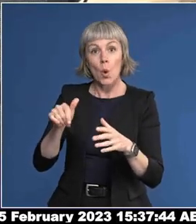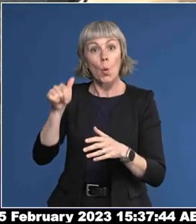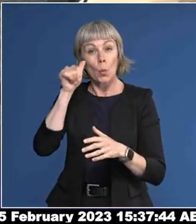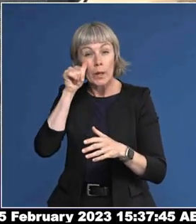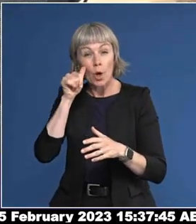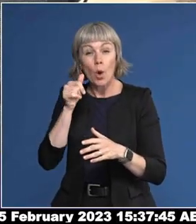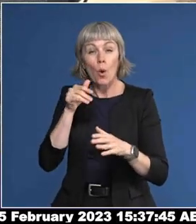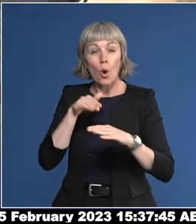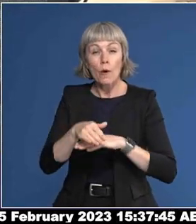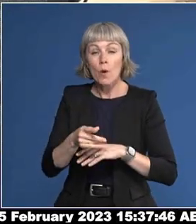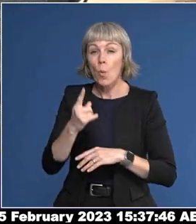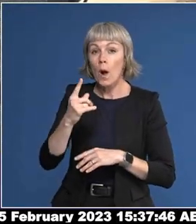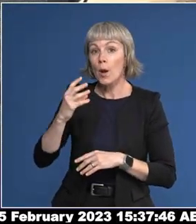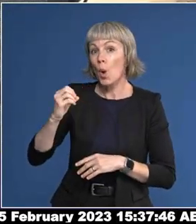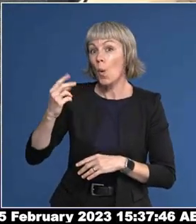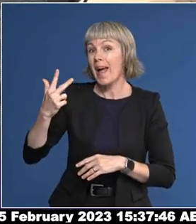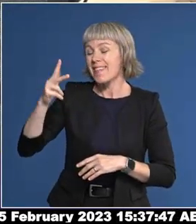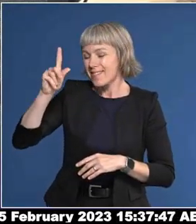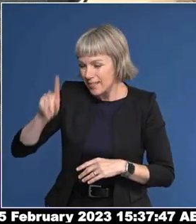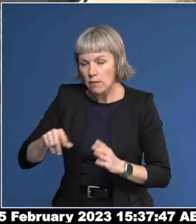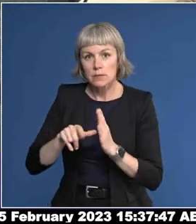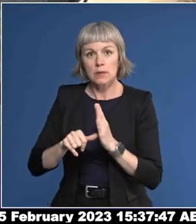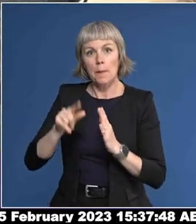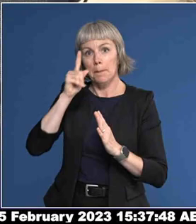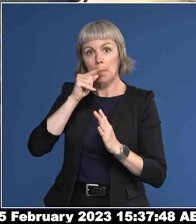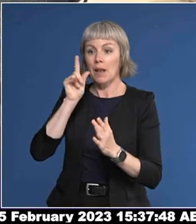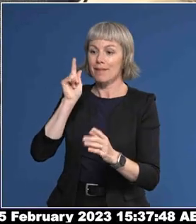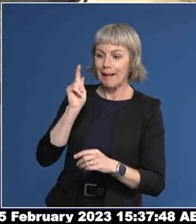times since it was launched in 2013. Yes.